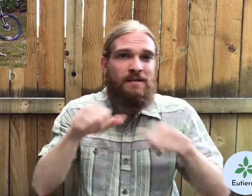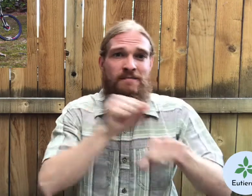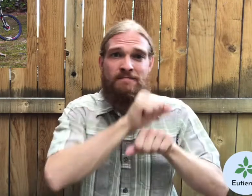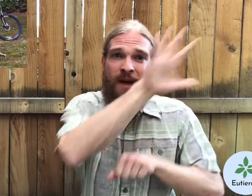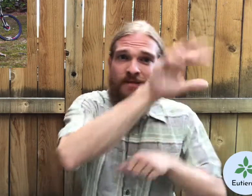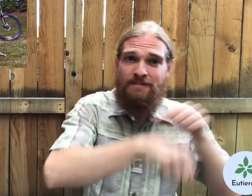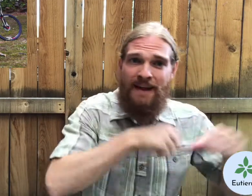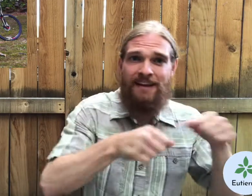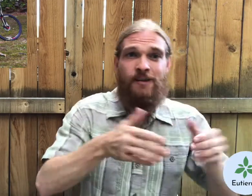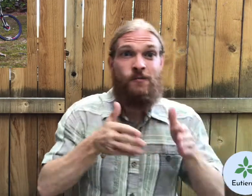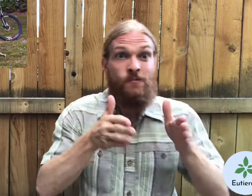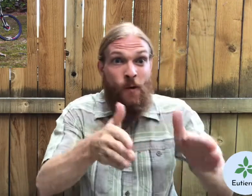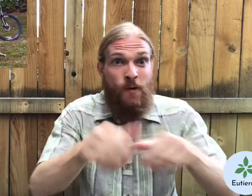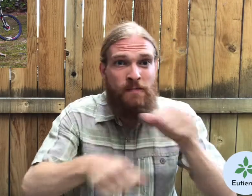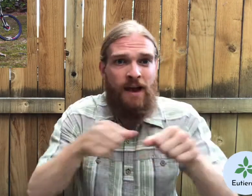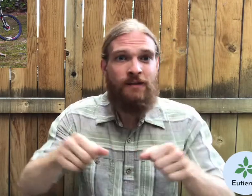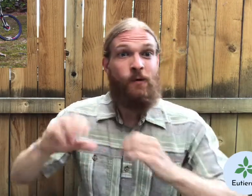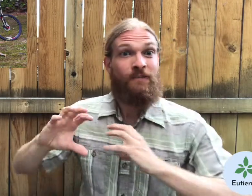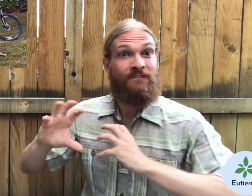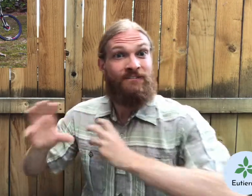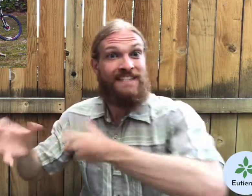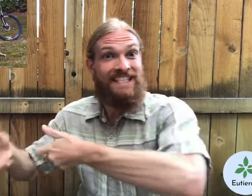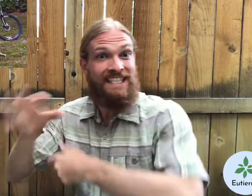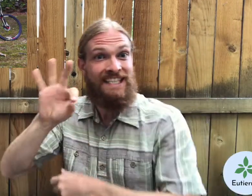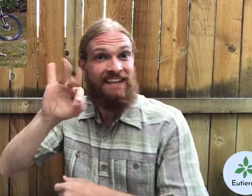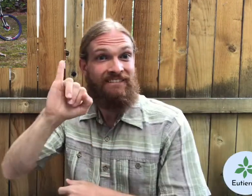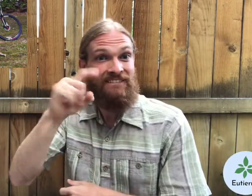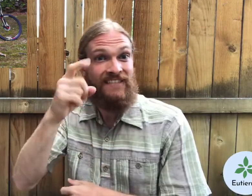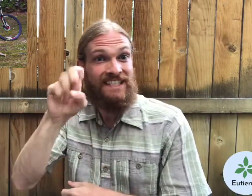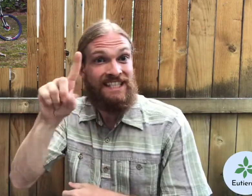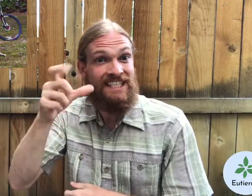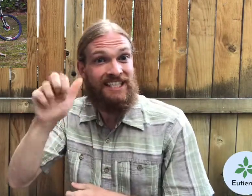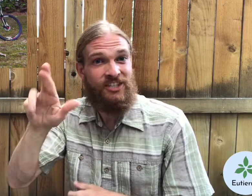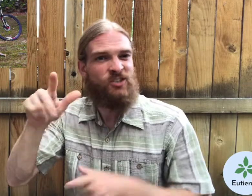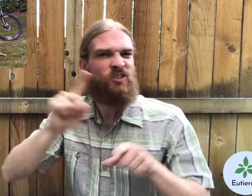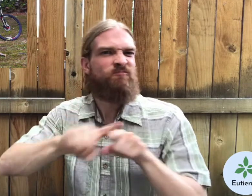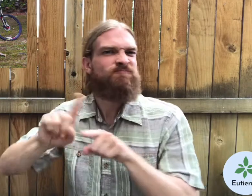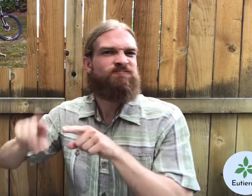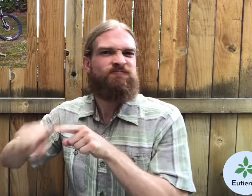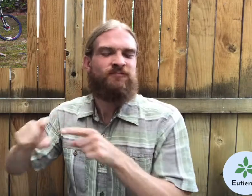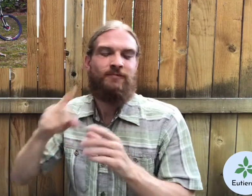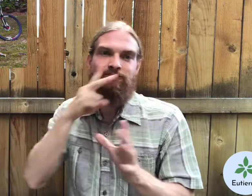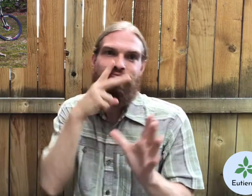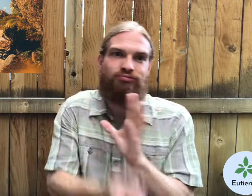Mountain bikes, road bikes, and fixed gears, etc. I love them all.